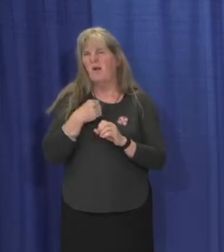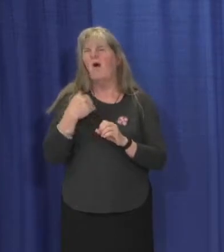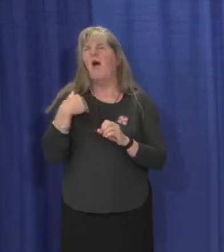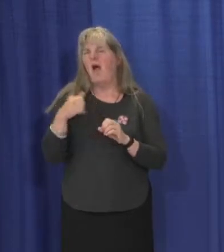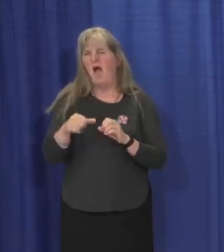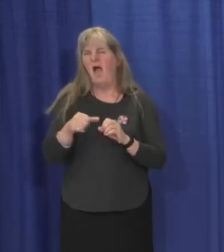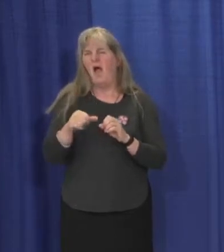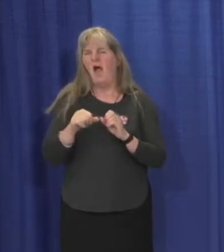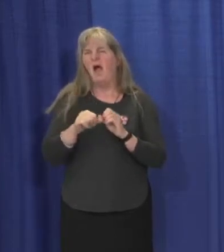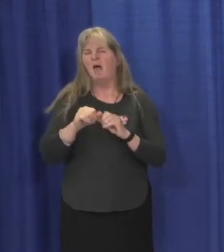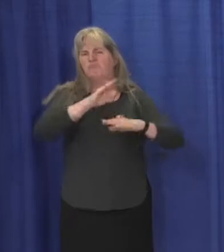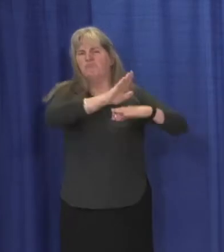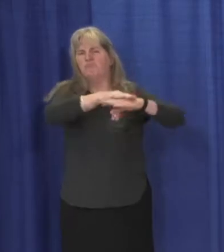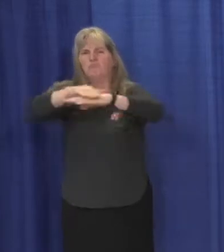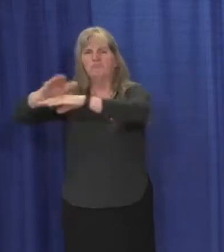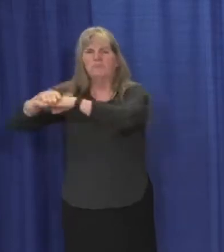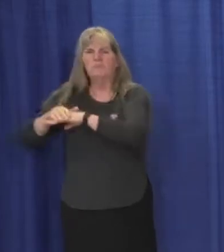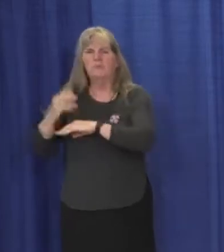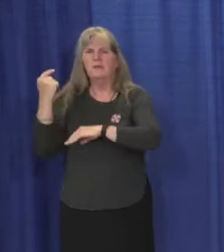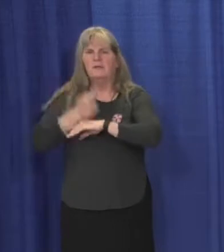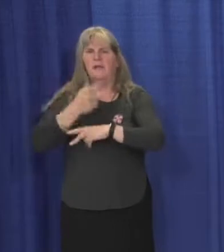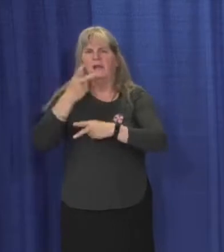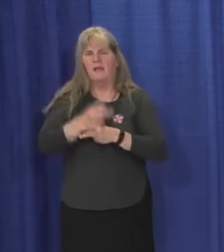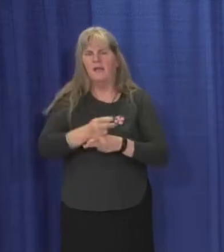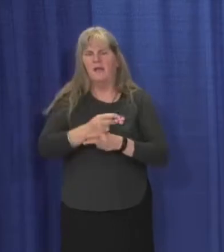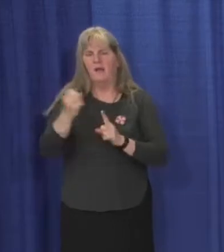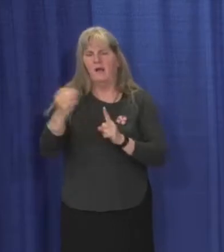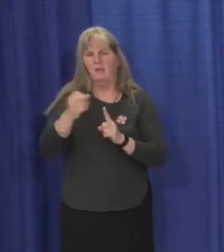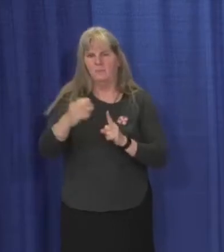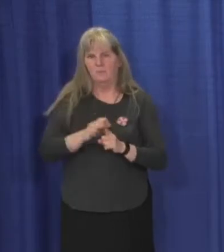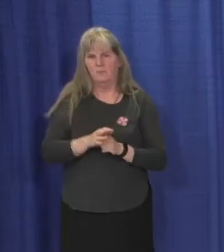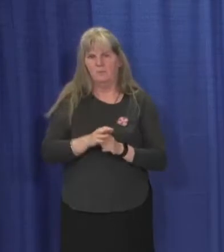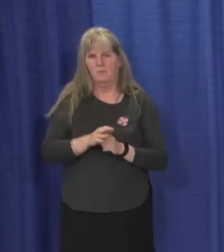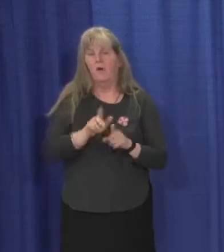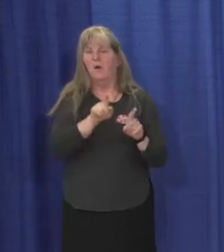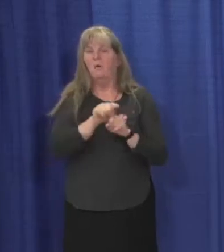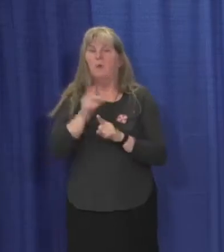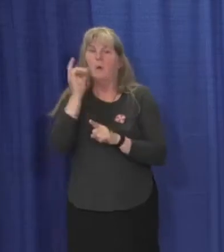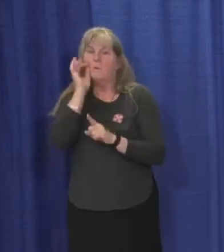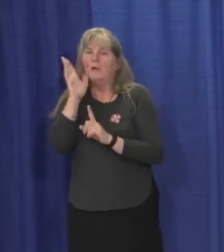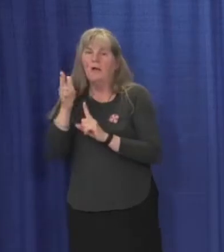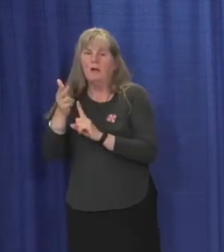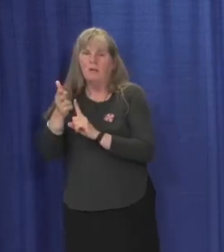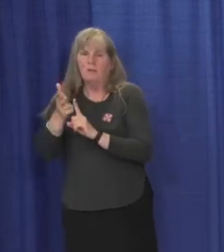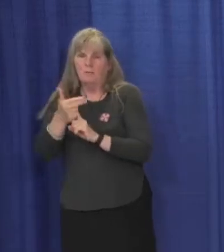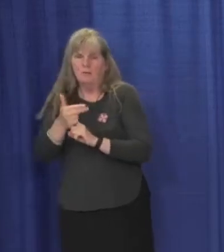Therefore we have posted several notifications about exposure and have postexposure for a local